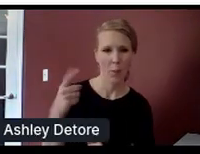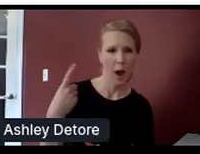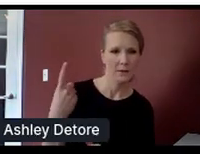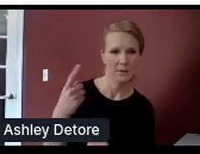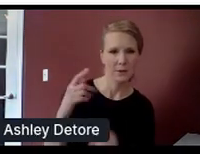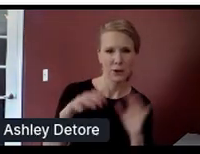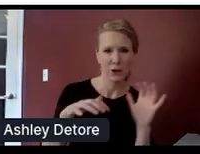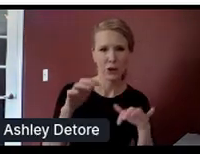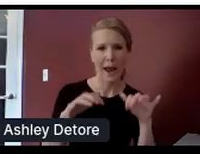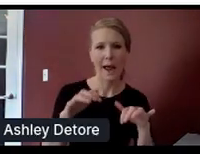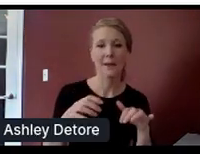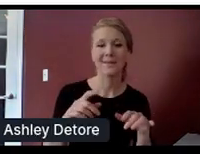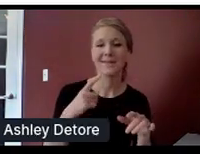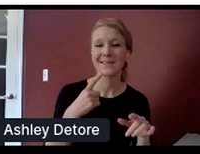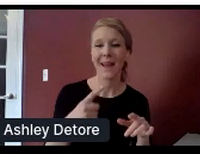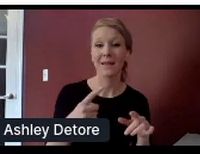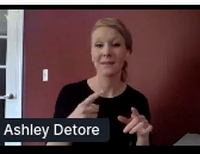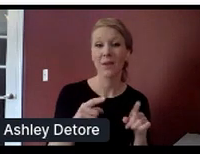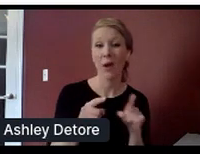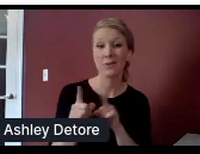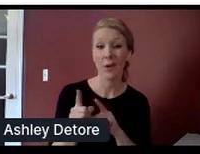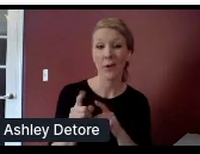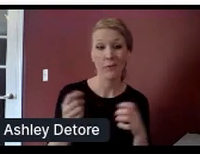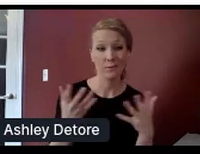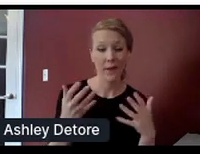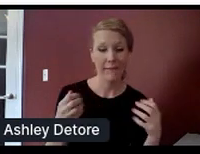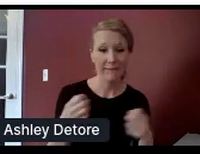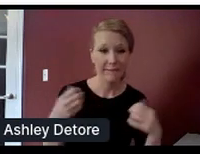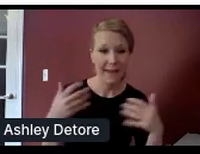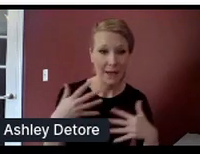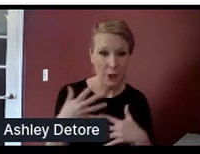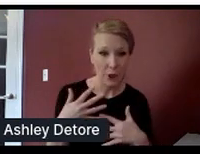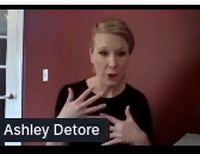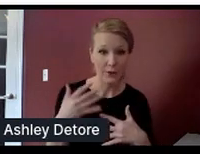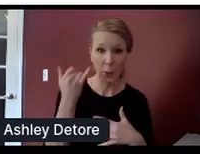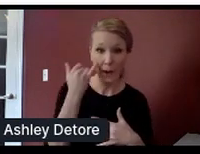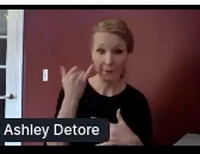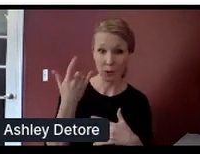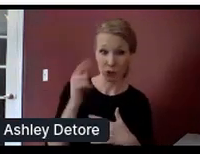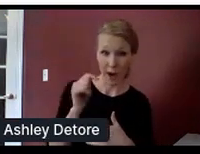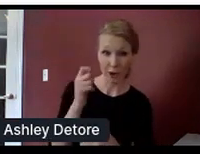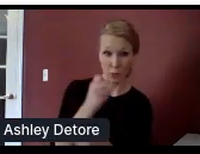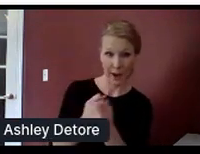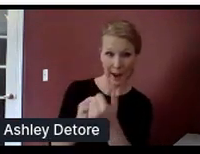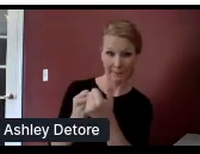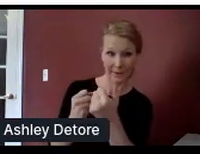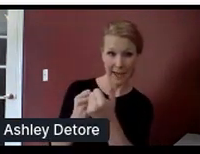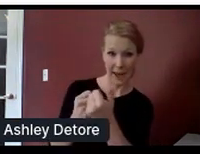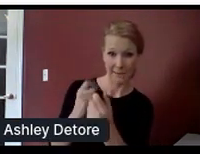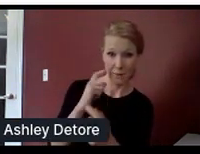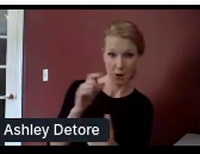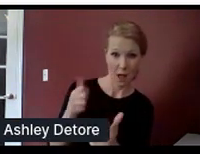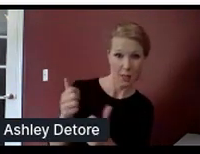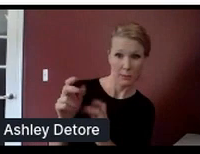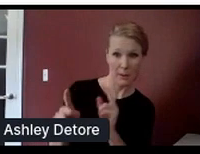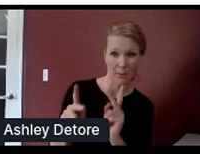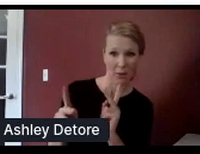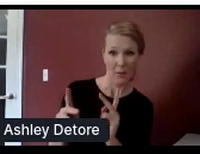I would also say fear, both that if you give your all to advocacy, what will not change in my lifetime and also fear of white nationalists